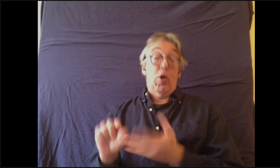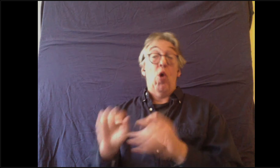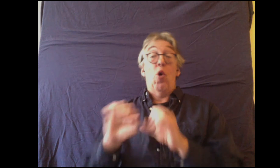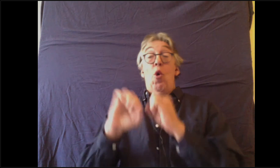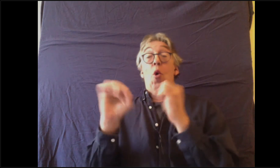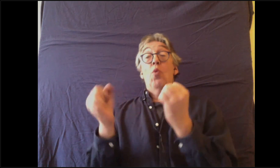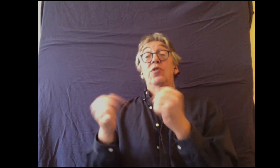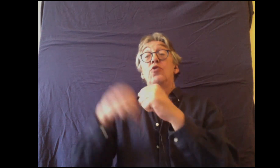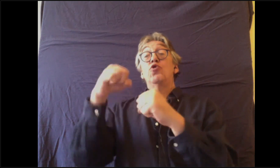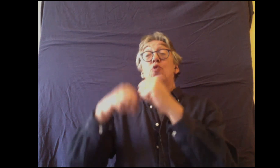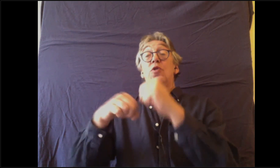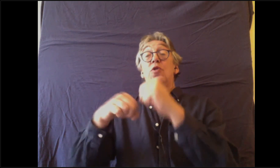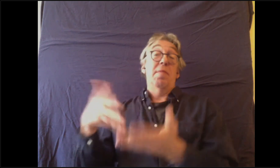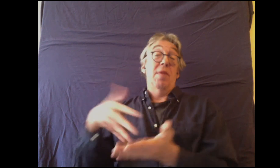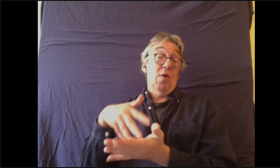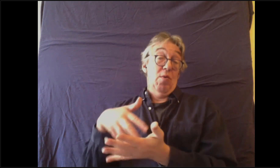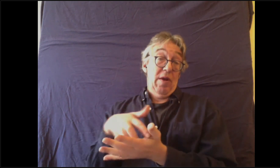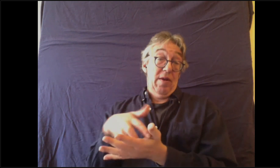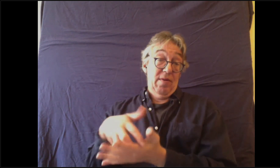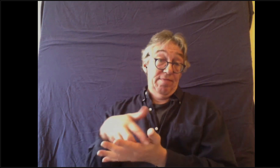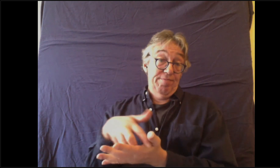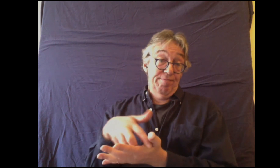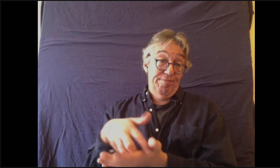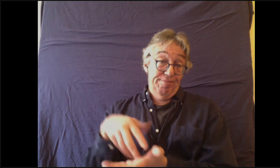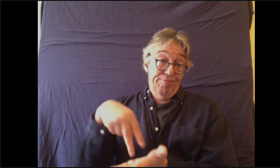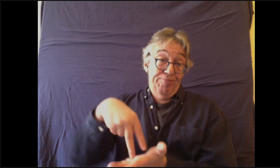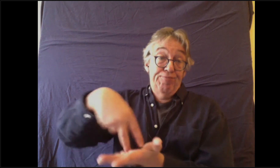and a hostile political environment.